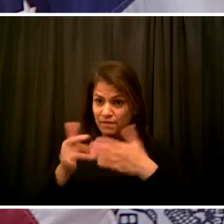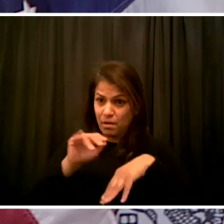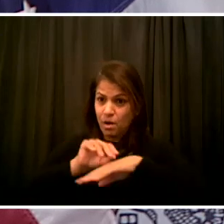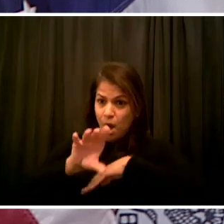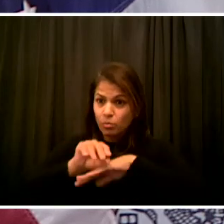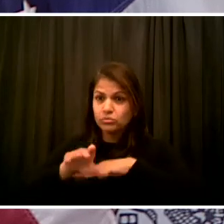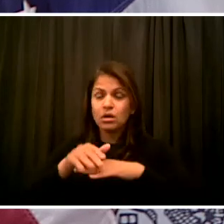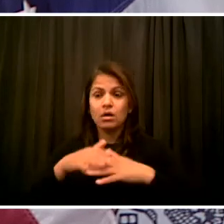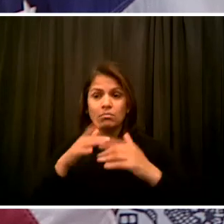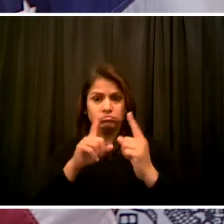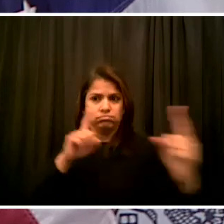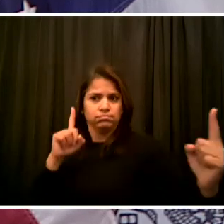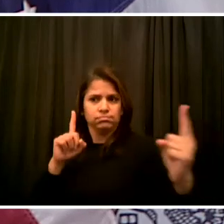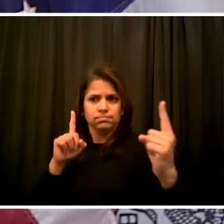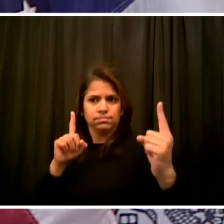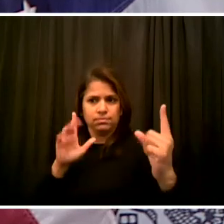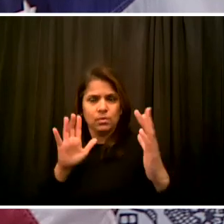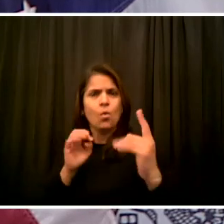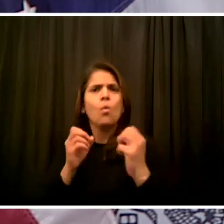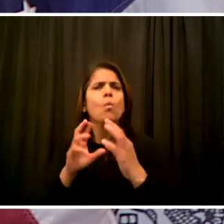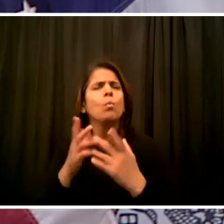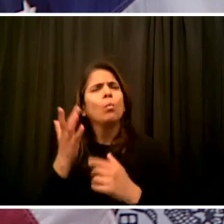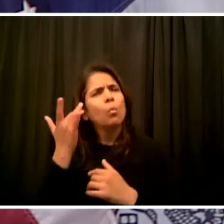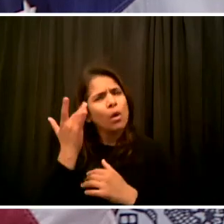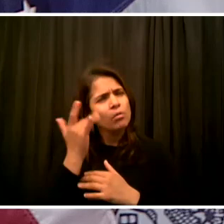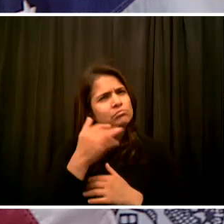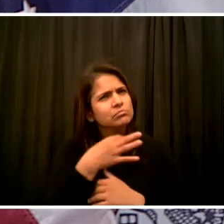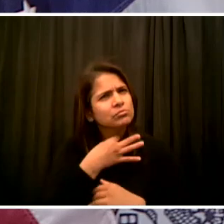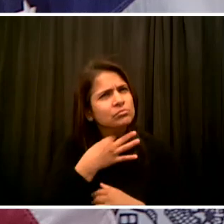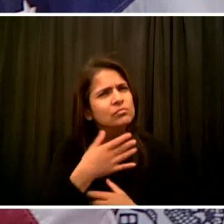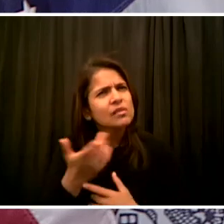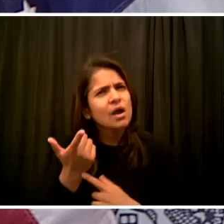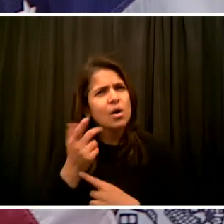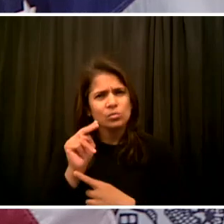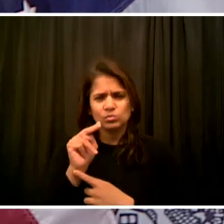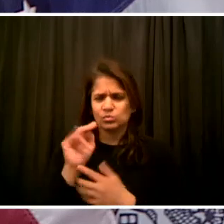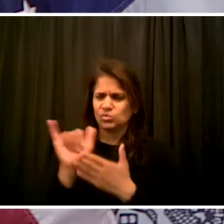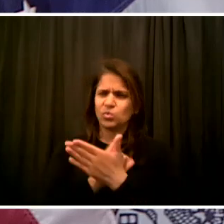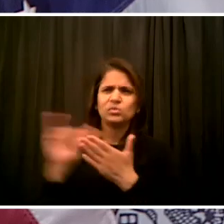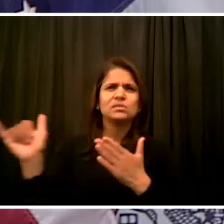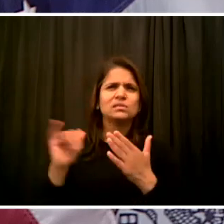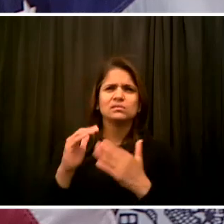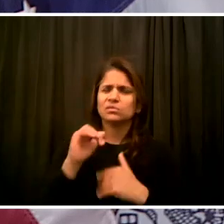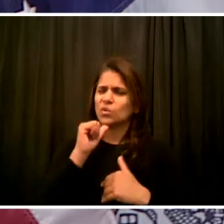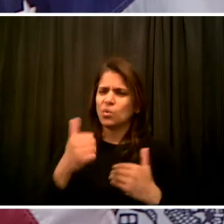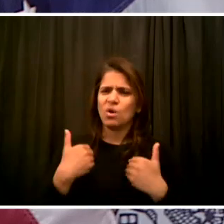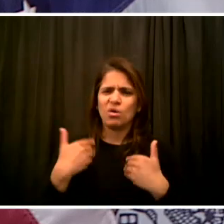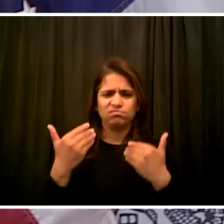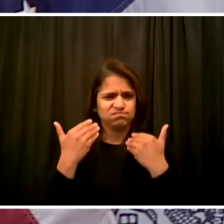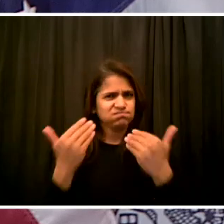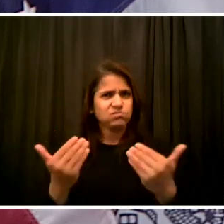MOVED TO INCREASE, OR RESTART THIS SERVICE? THANK YOU,